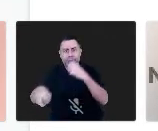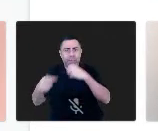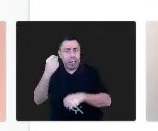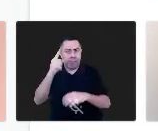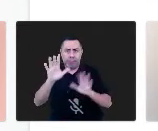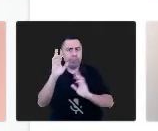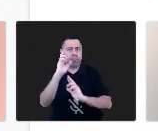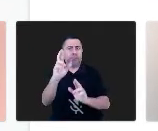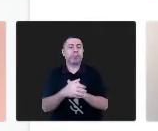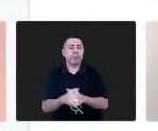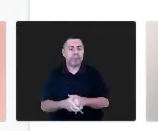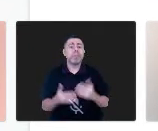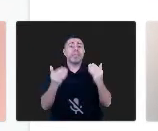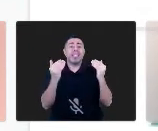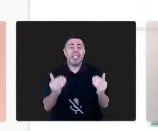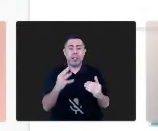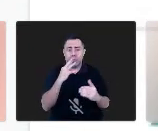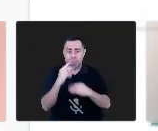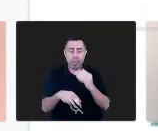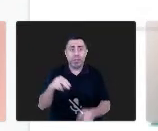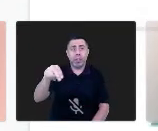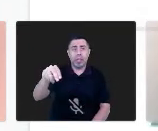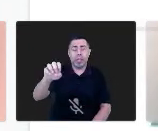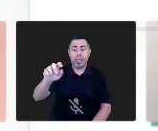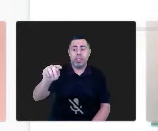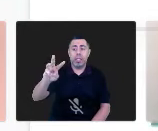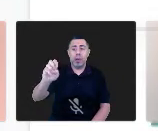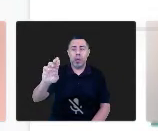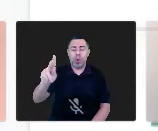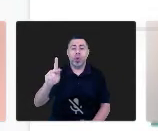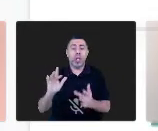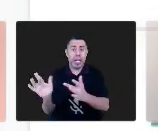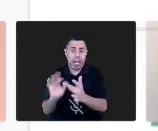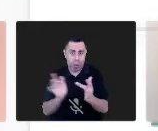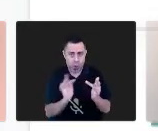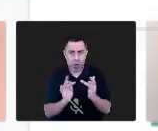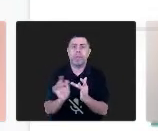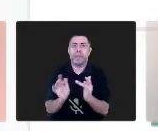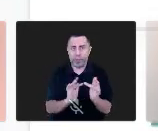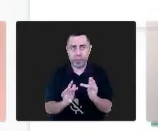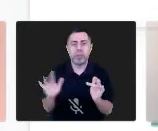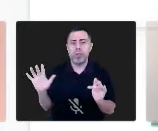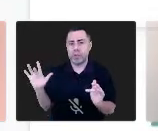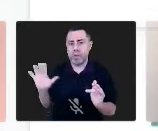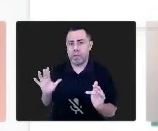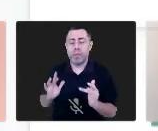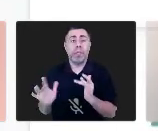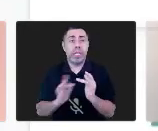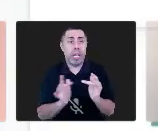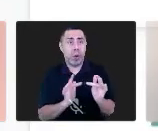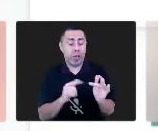okay whether it's virtual or in person networking is the number one skill for job searching okay um